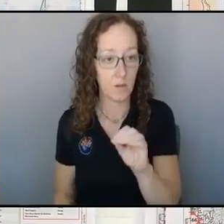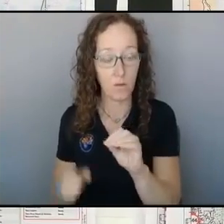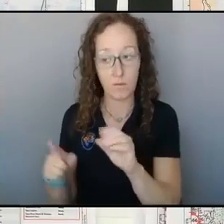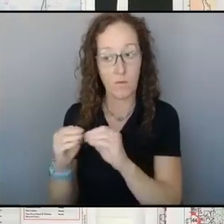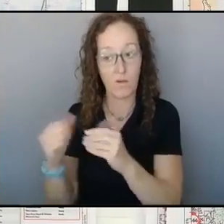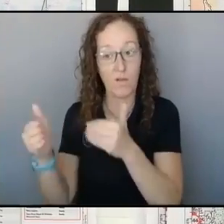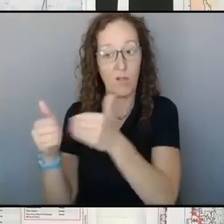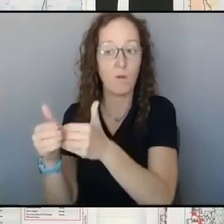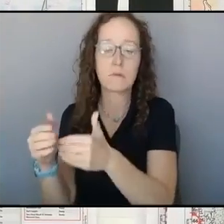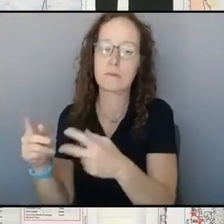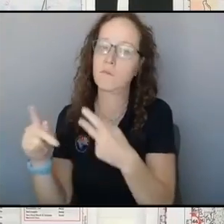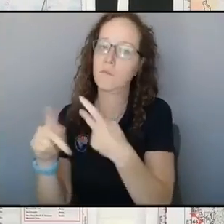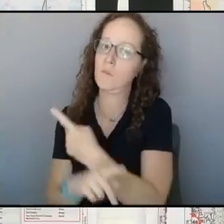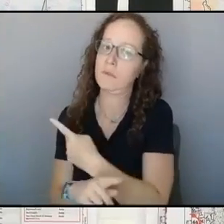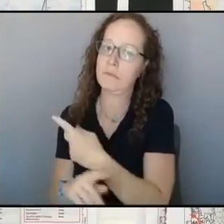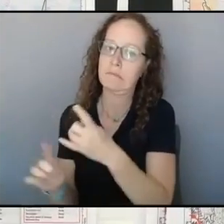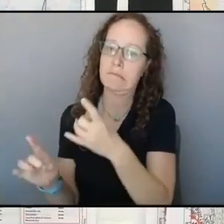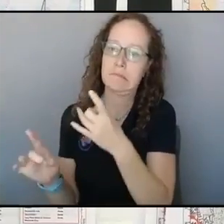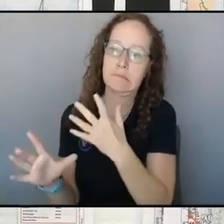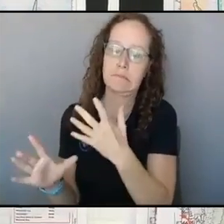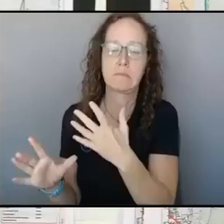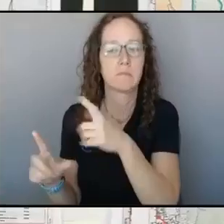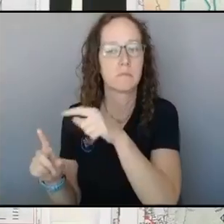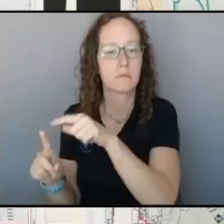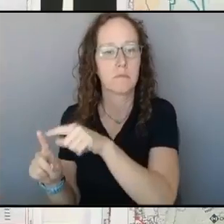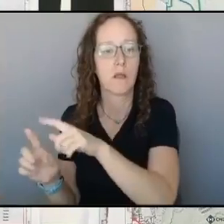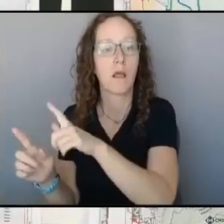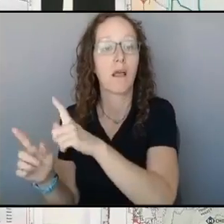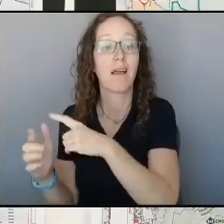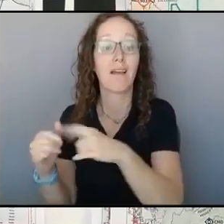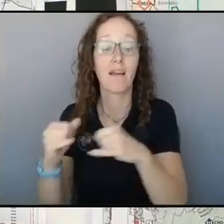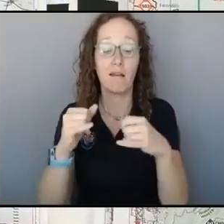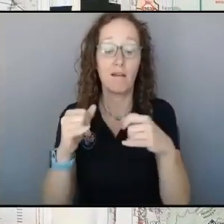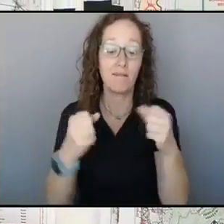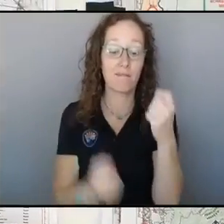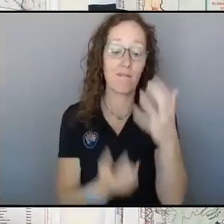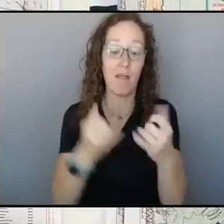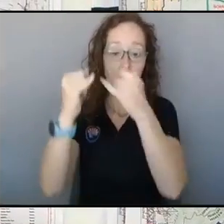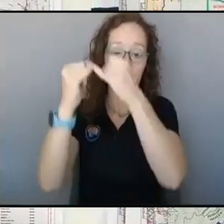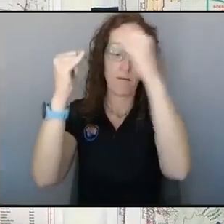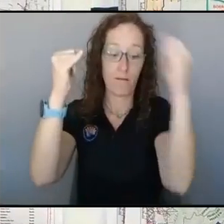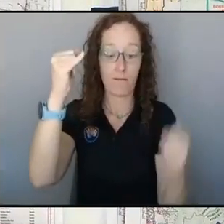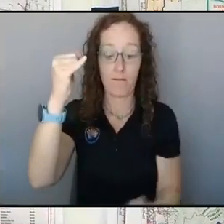around the fire perimeter eastward and especially east of